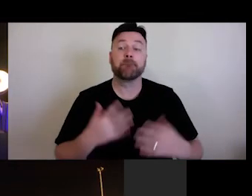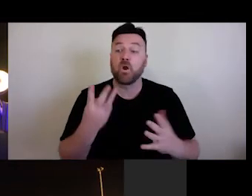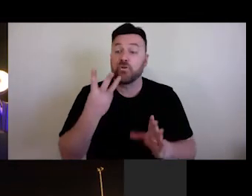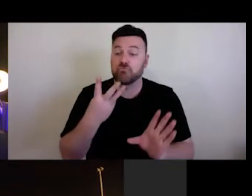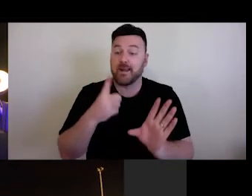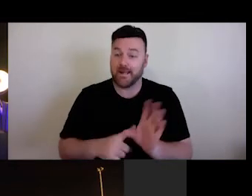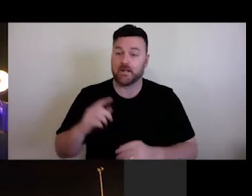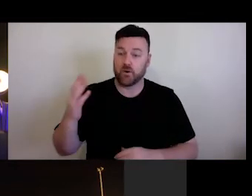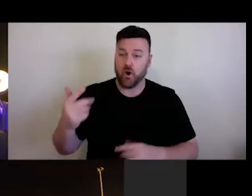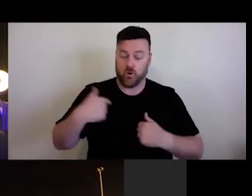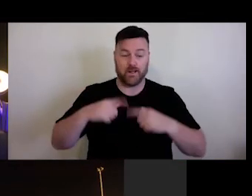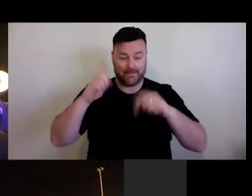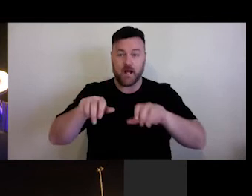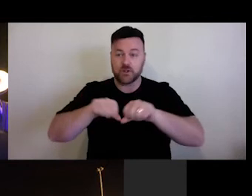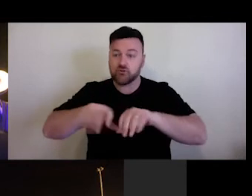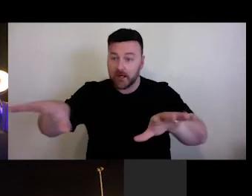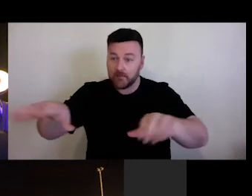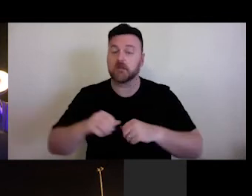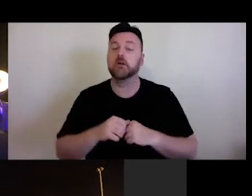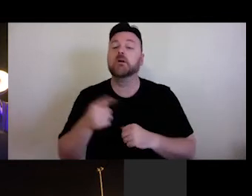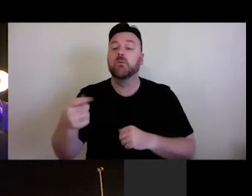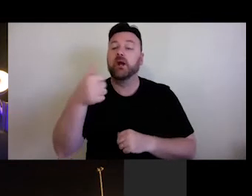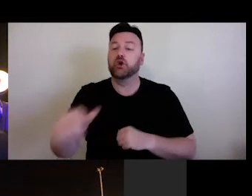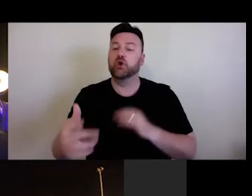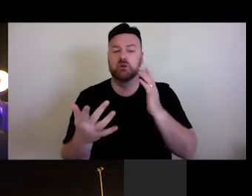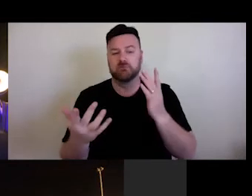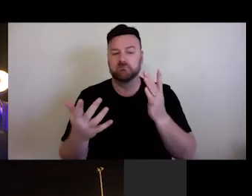streaming on a piece of soft cared OBS which is a free piece of